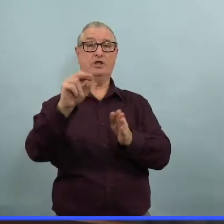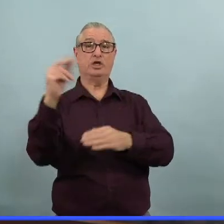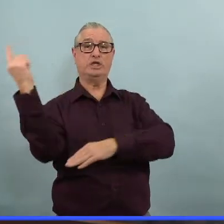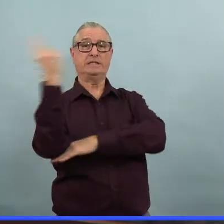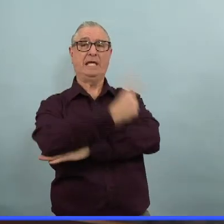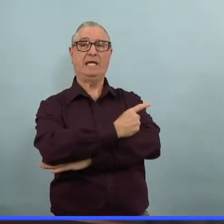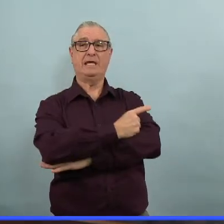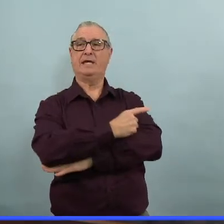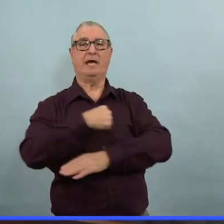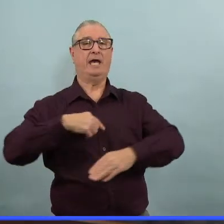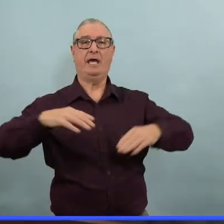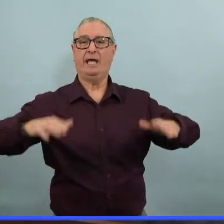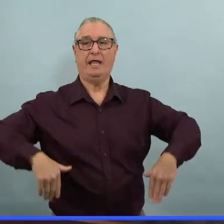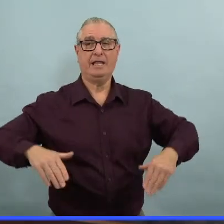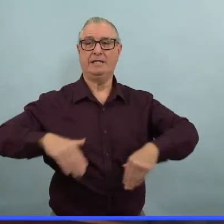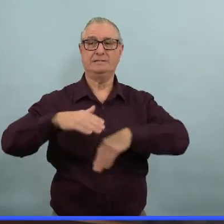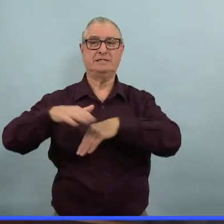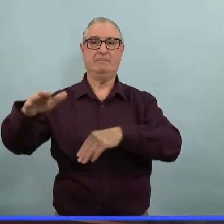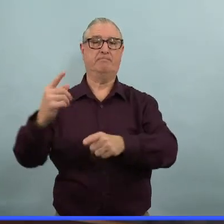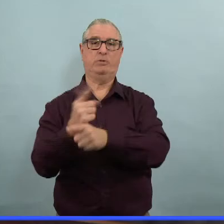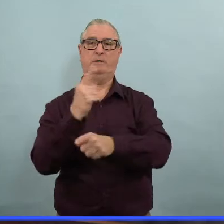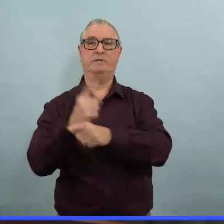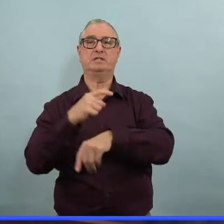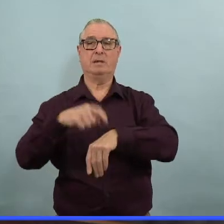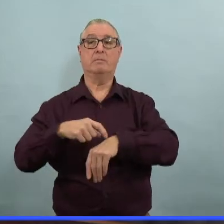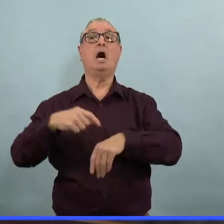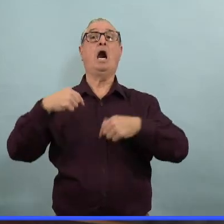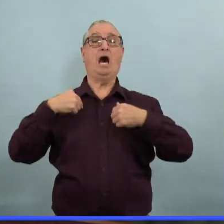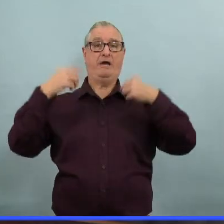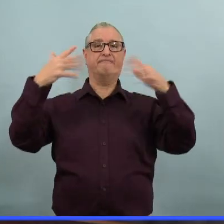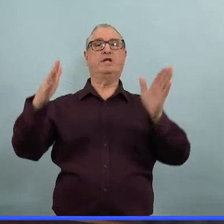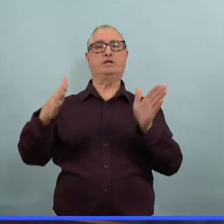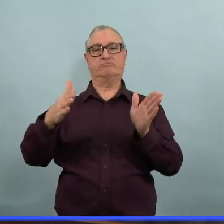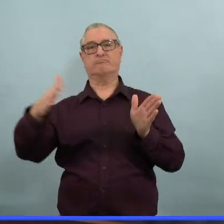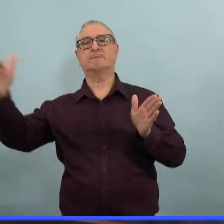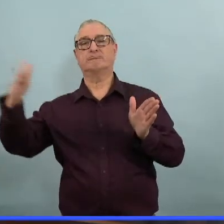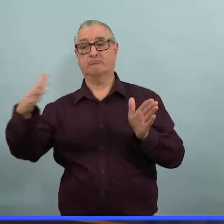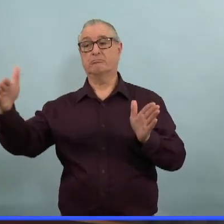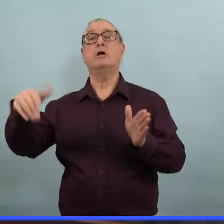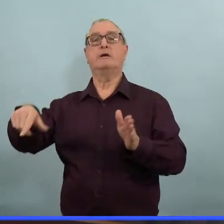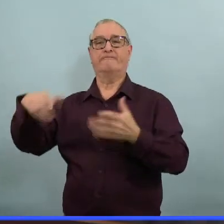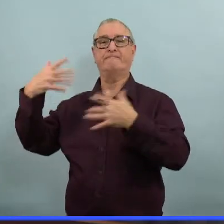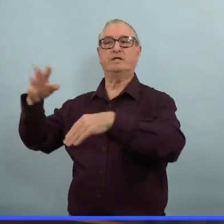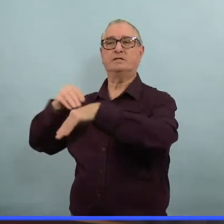it wasn't they weren't it wasn't in the clerks it is it is in my conflict of interest forms and i it